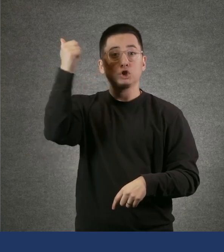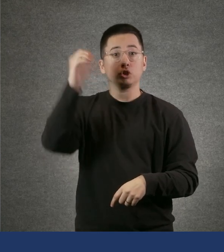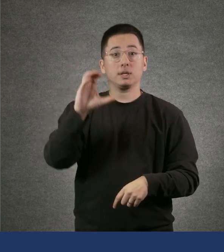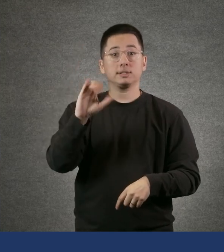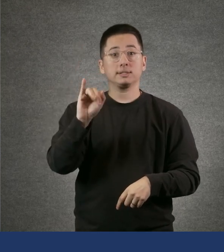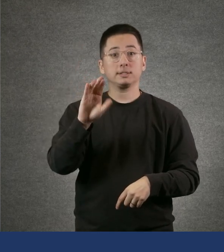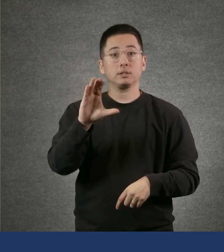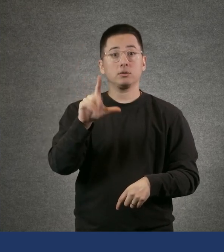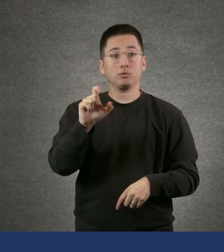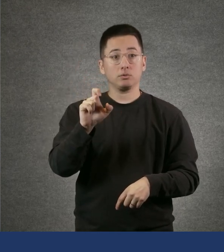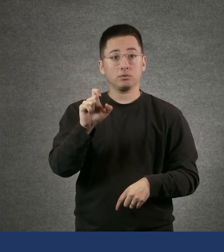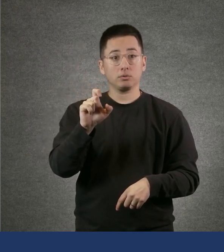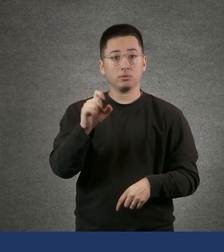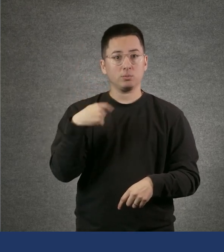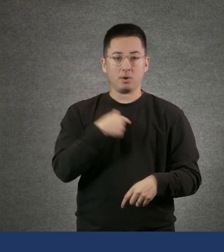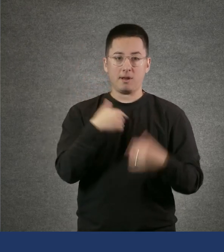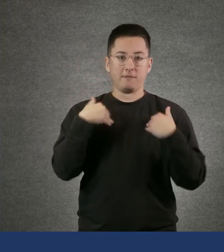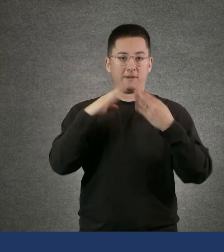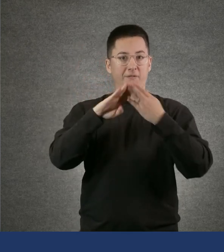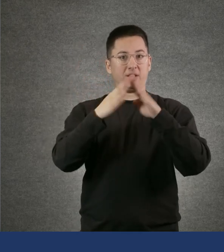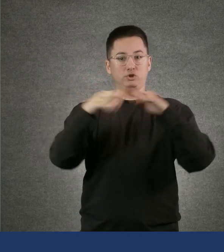We've got a village here that works.